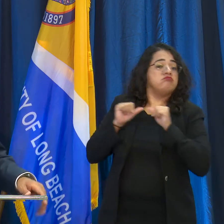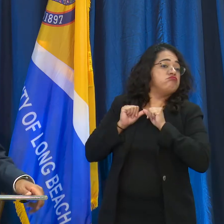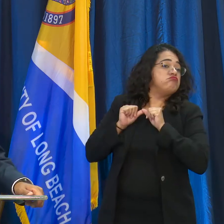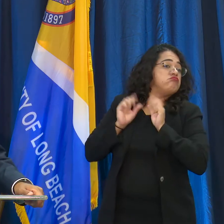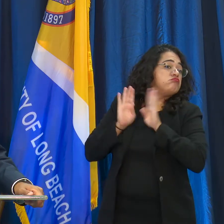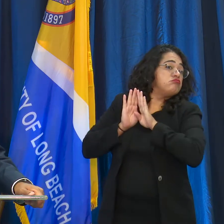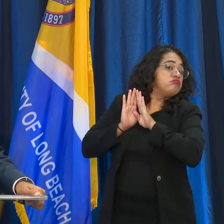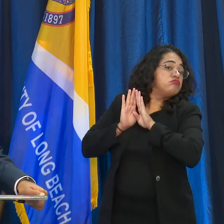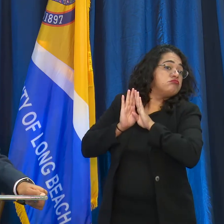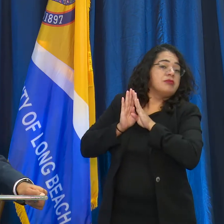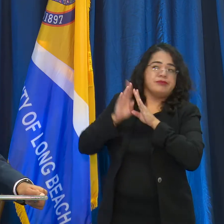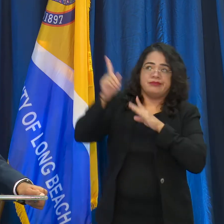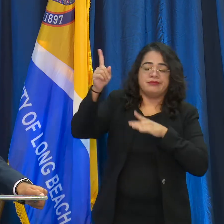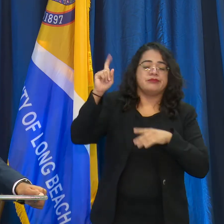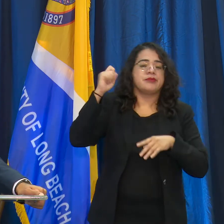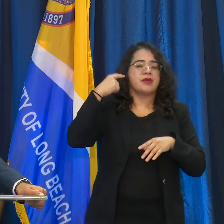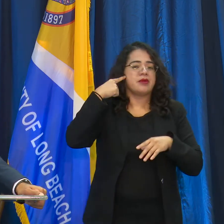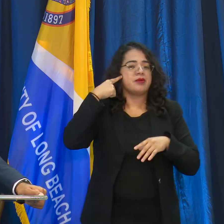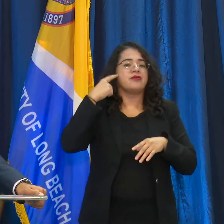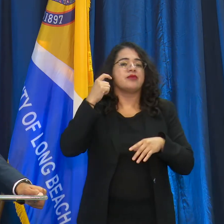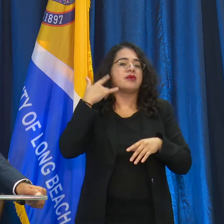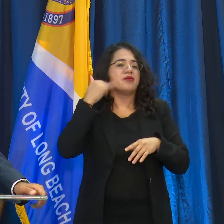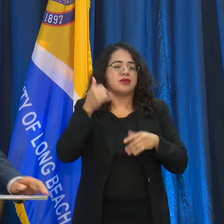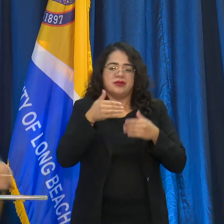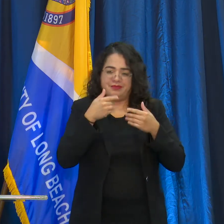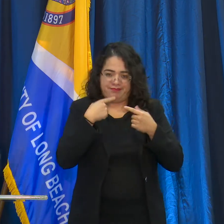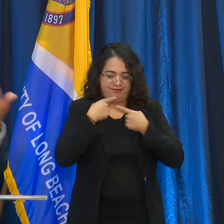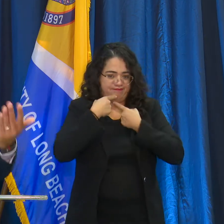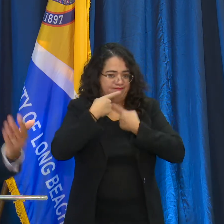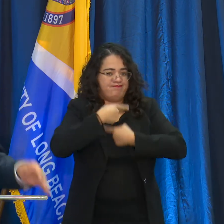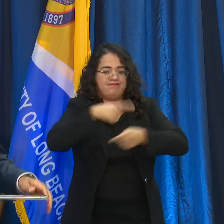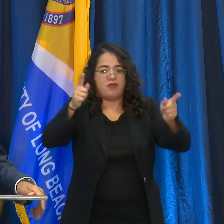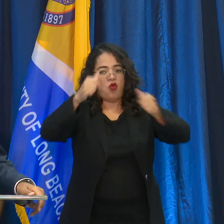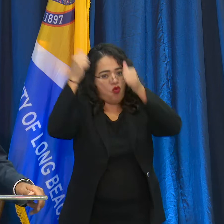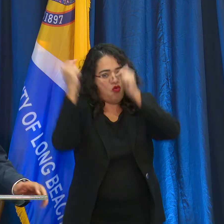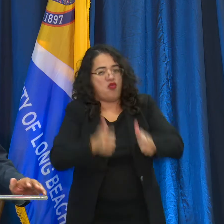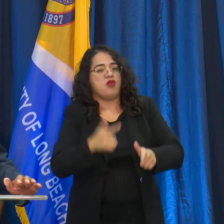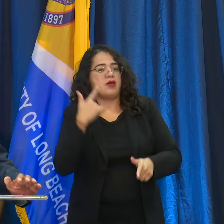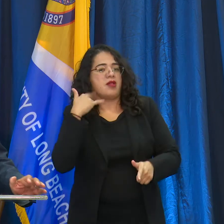across California. They've also made some additional closures. He also,